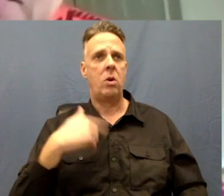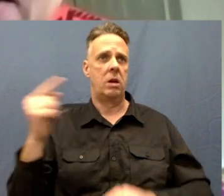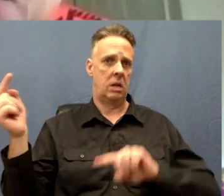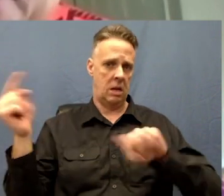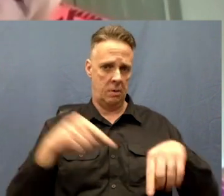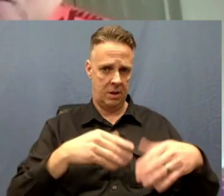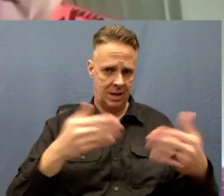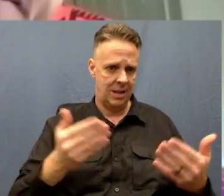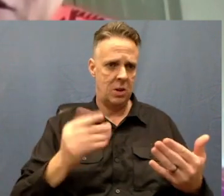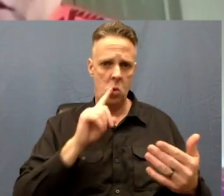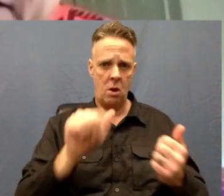ARE HERE AND WE STAYED PAST OUR VISA.